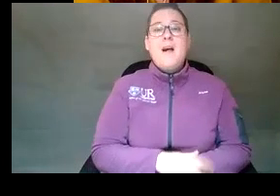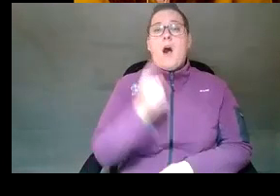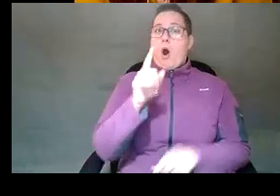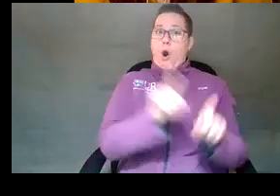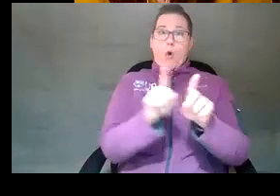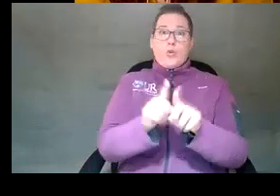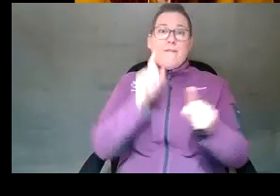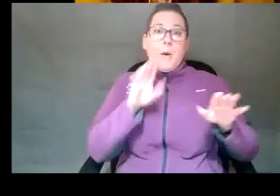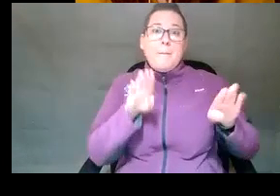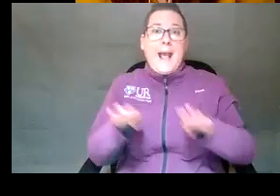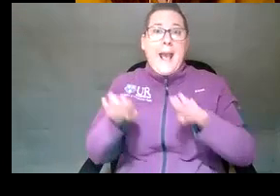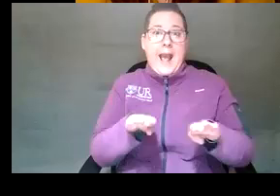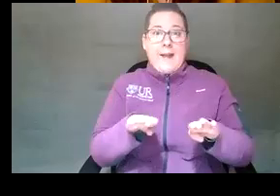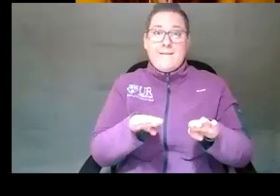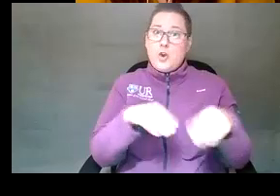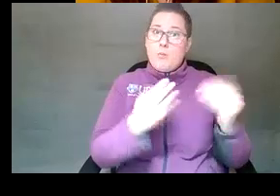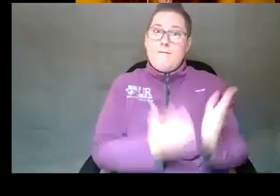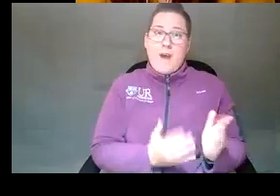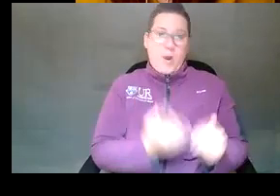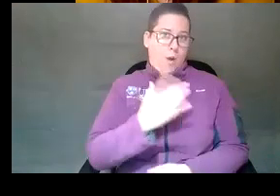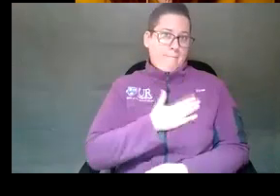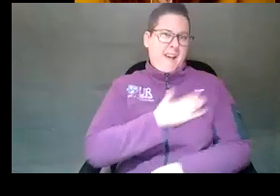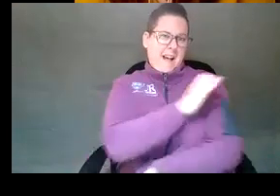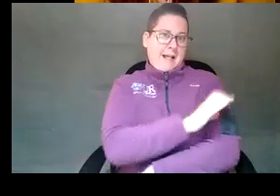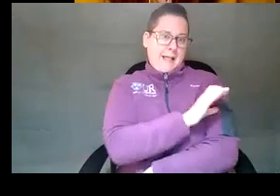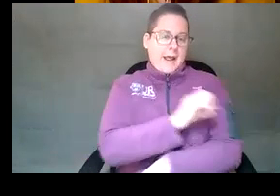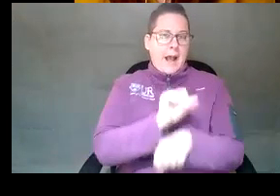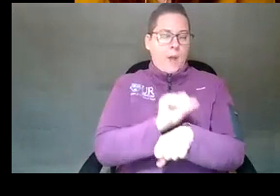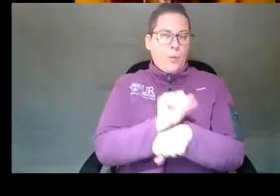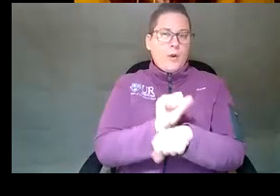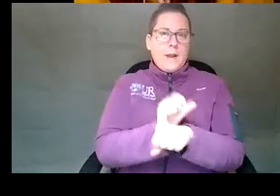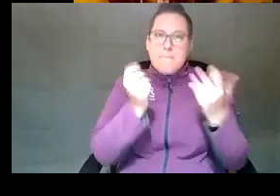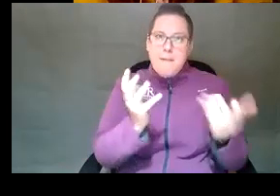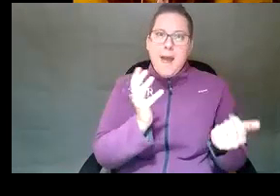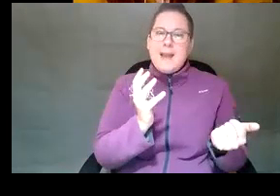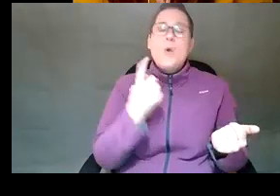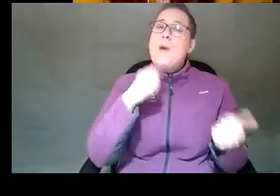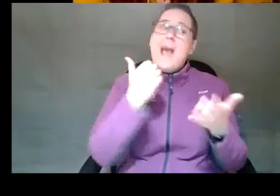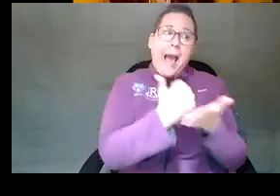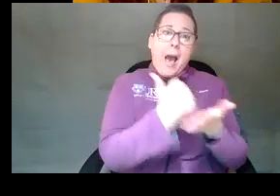for example one of the clinics I work in a number of our cases are toilet training cases and so this